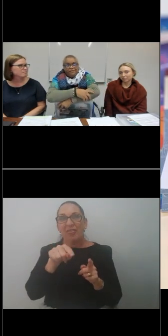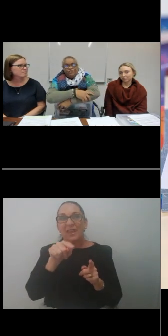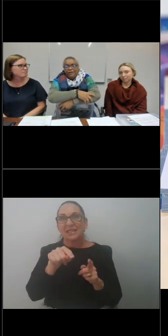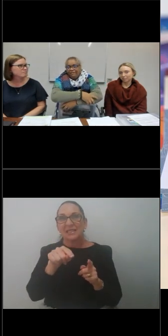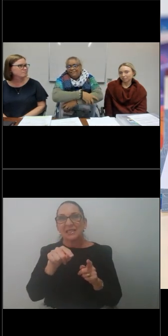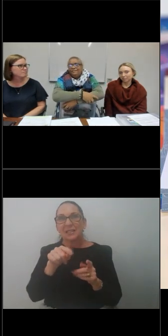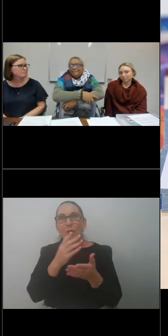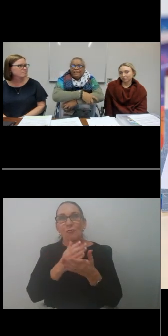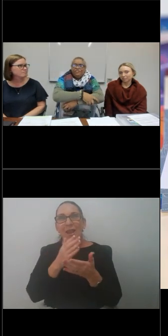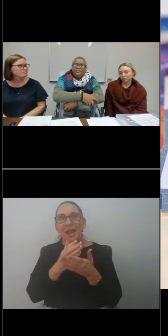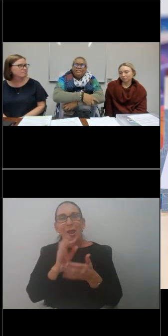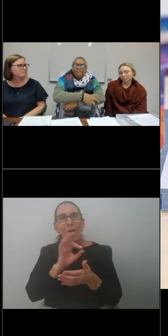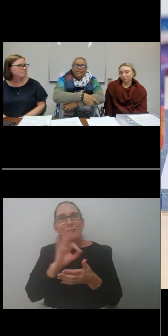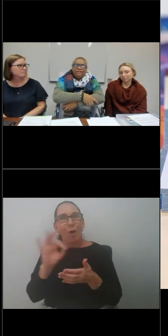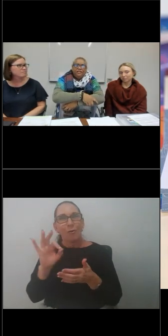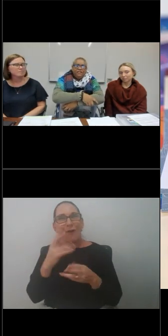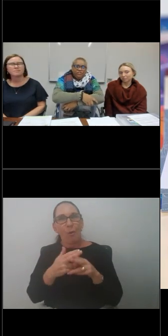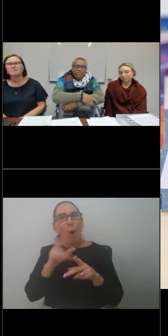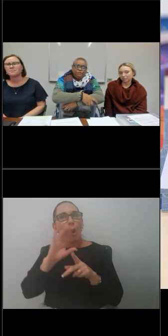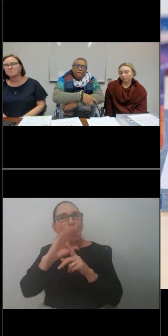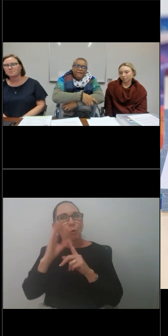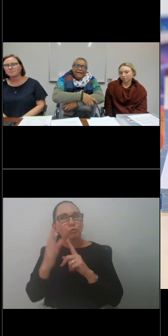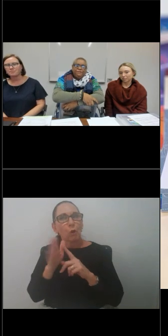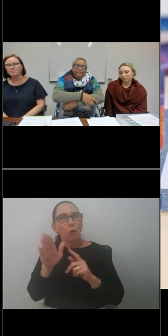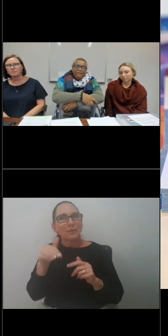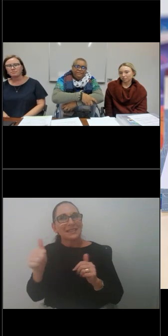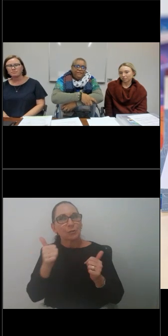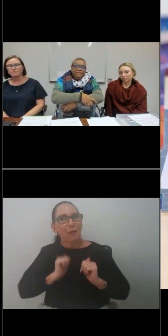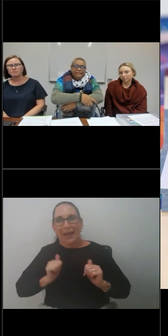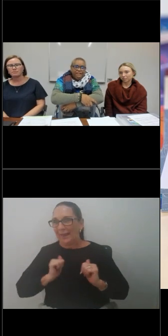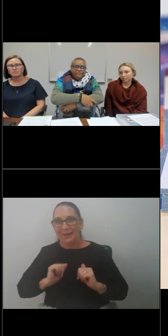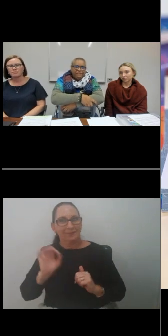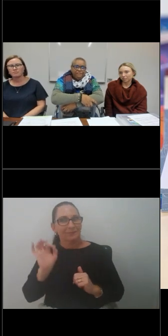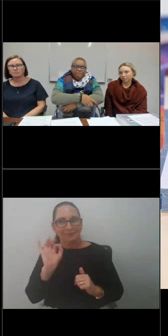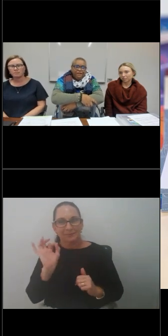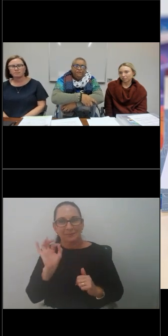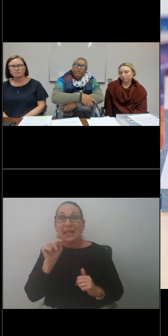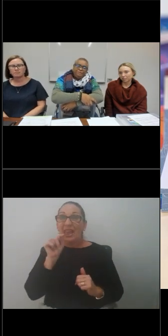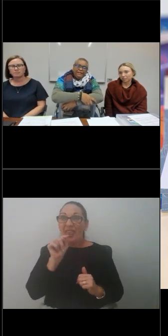training this is actually designed just to be able to navigate the legal system and using plain